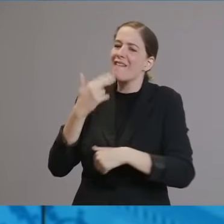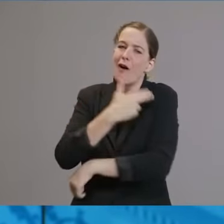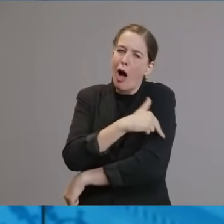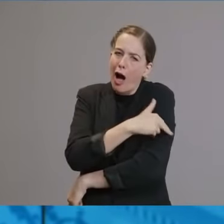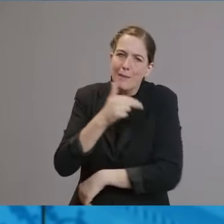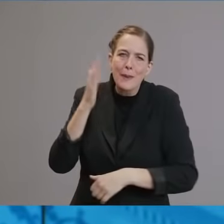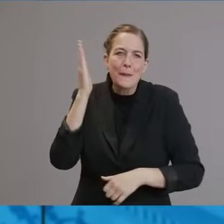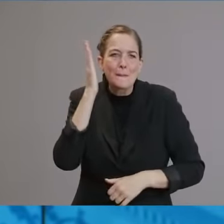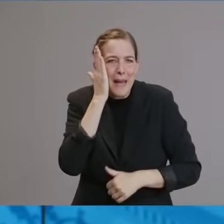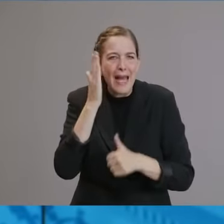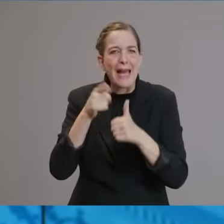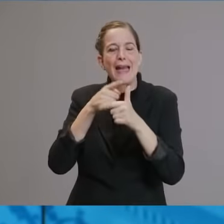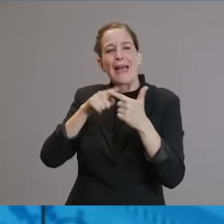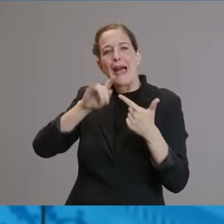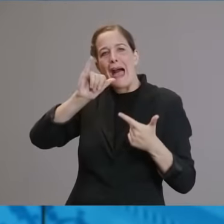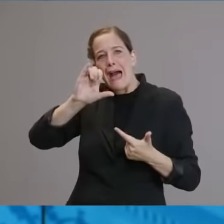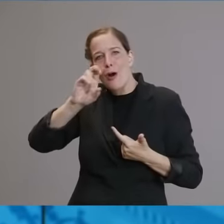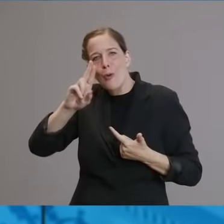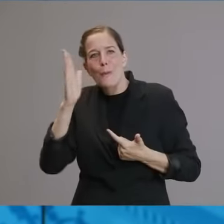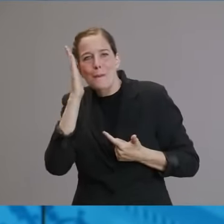CHRIST, YOU MADE THIS POINT.